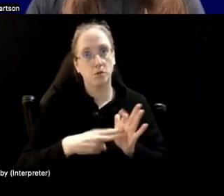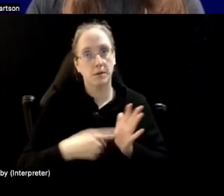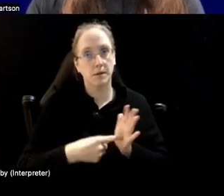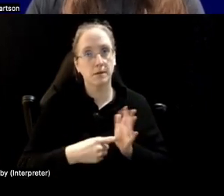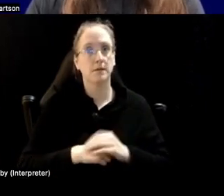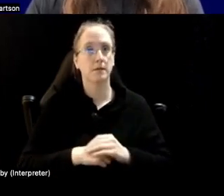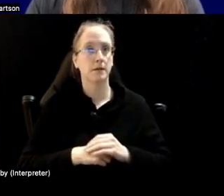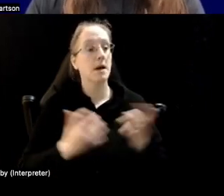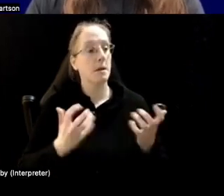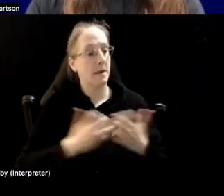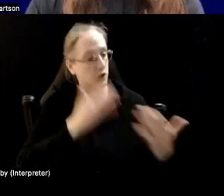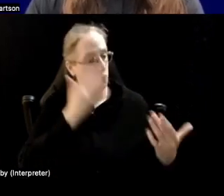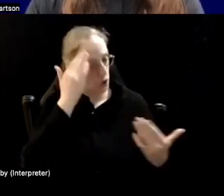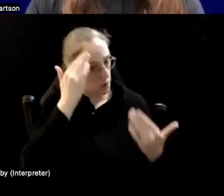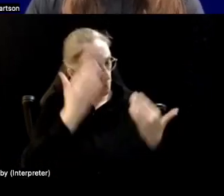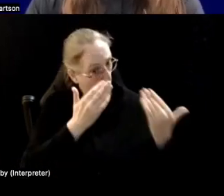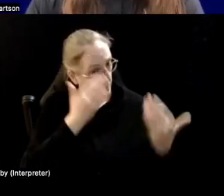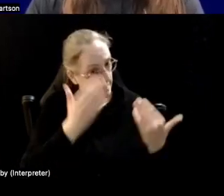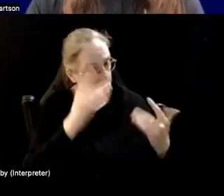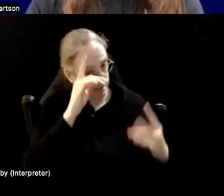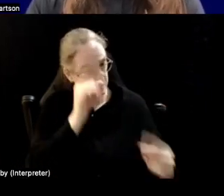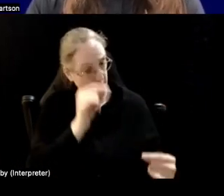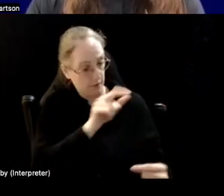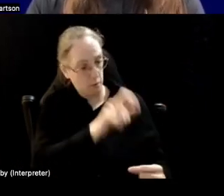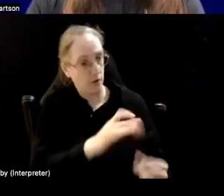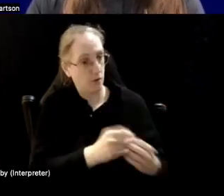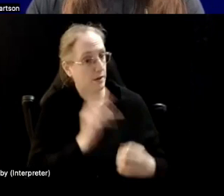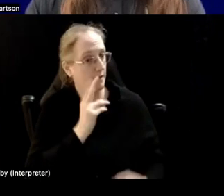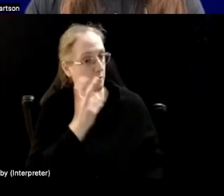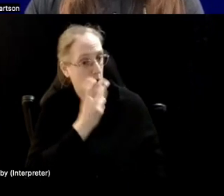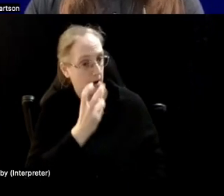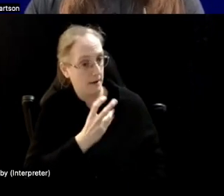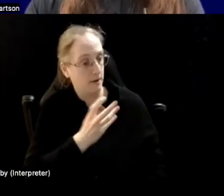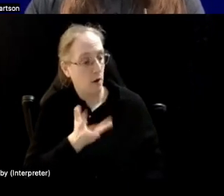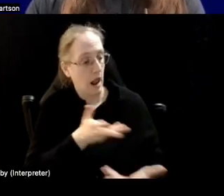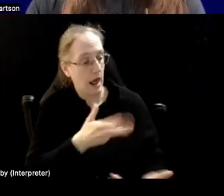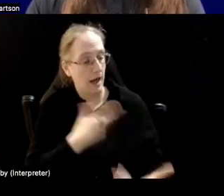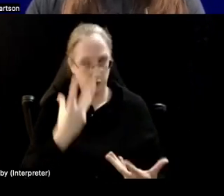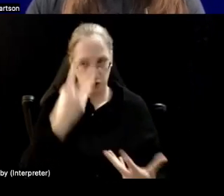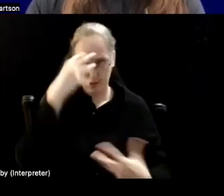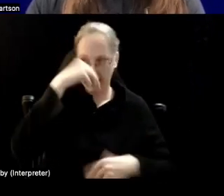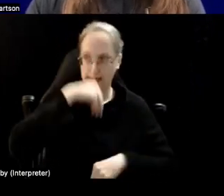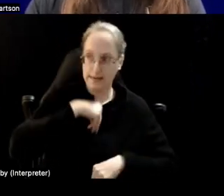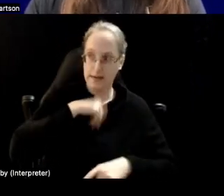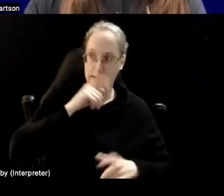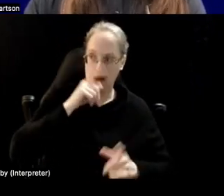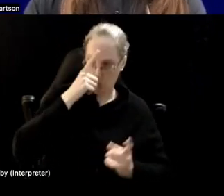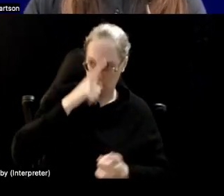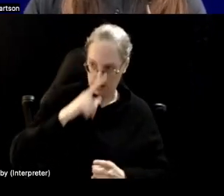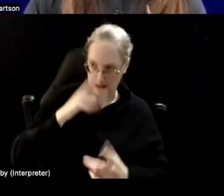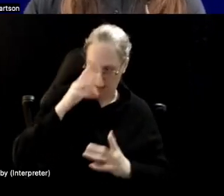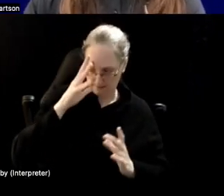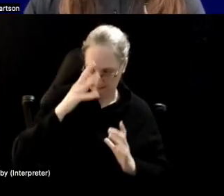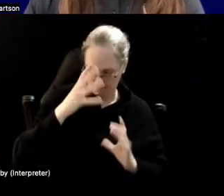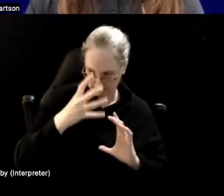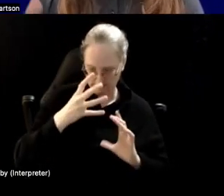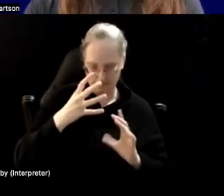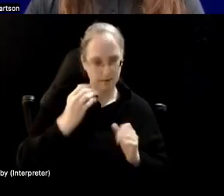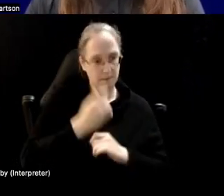deafblindness. That will give them the time to take things in and make sense of them. It